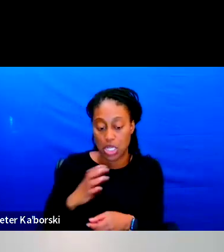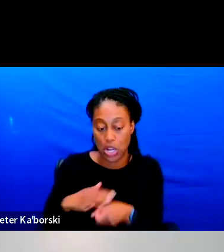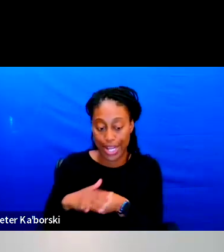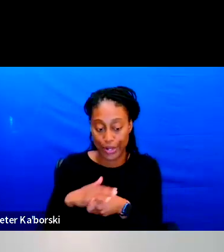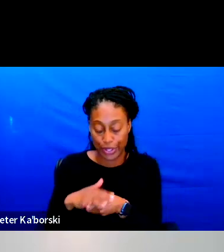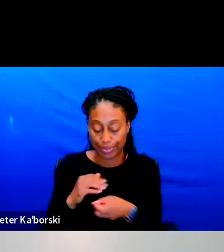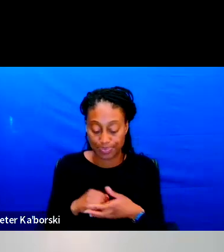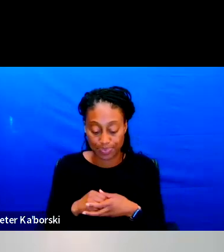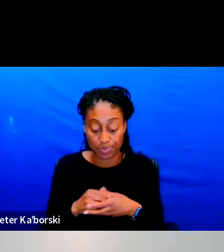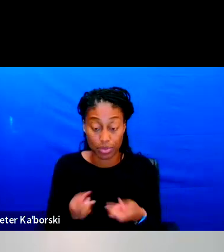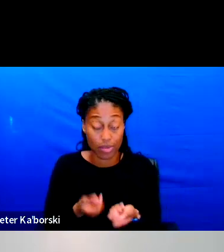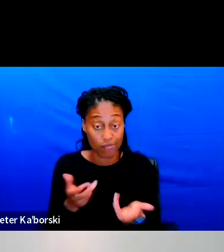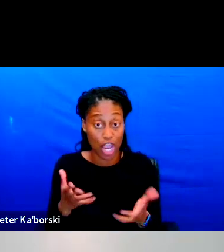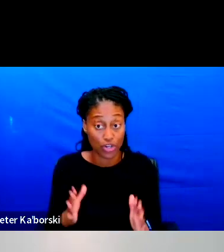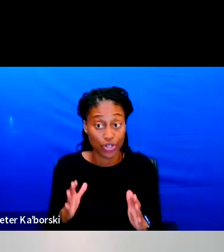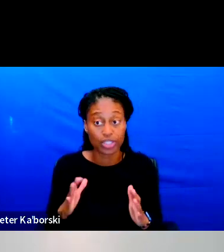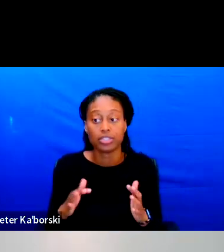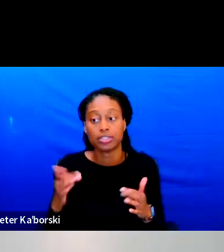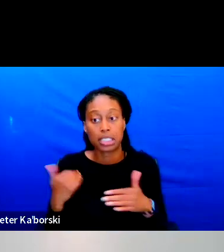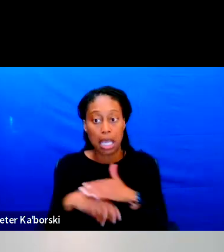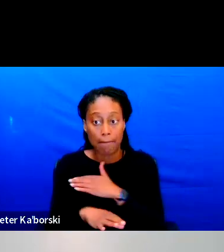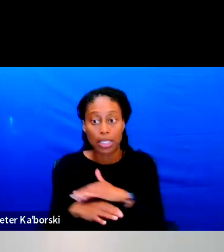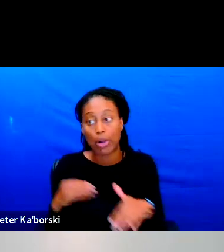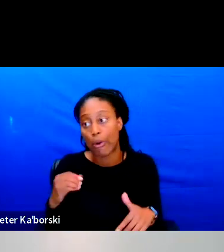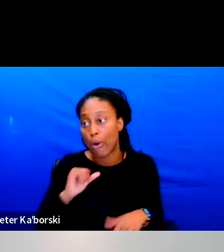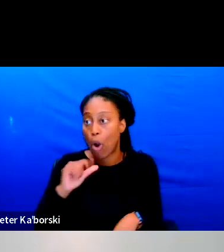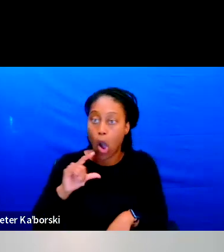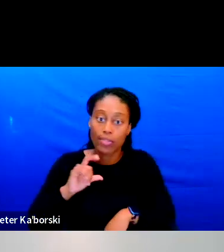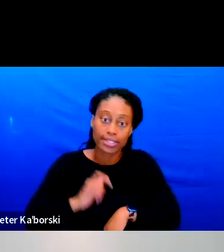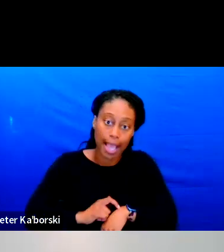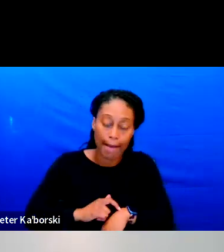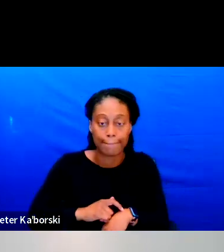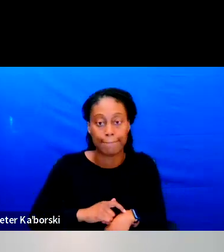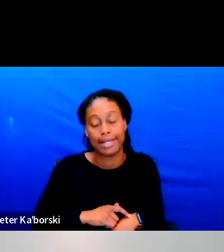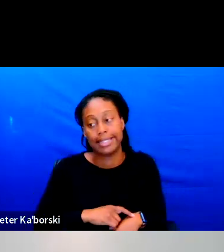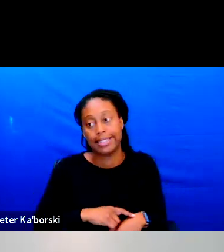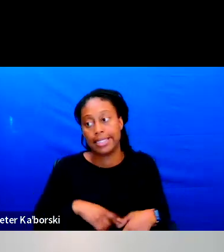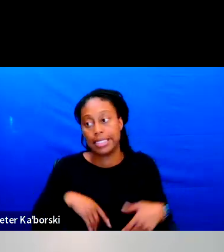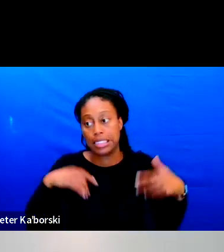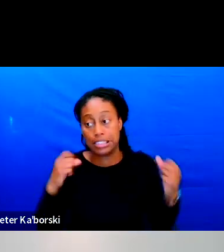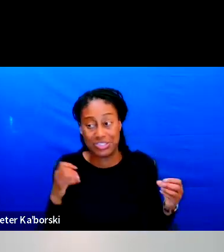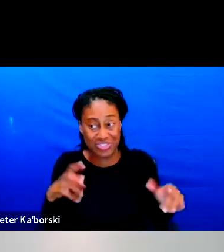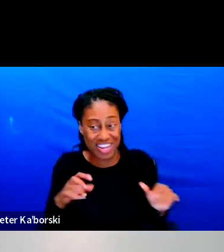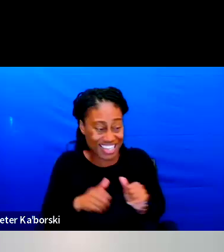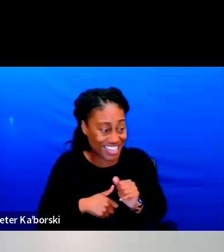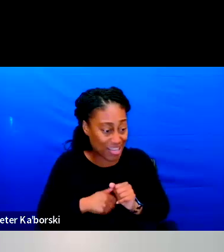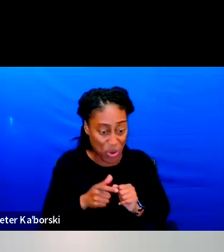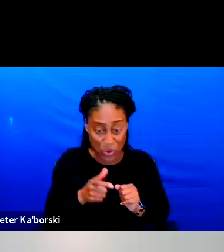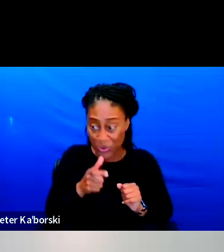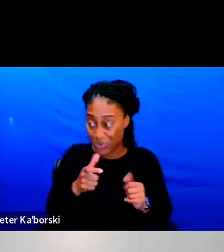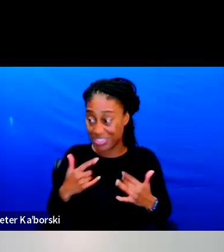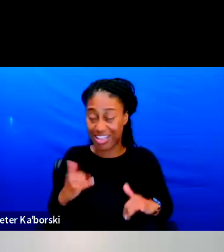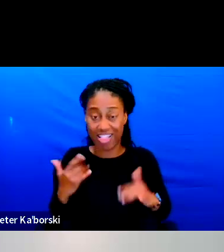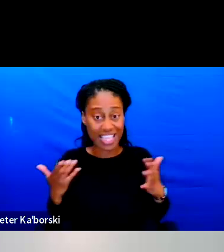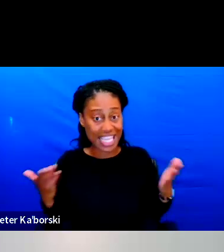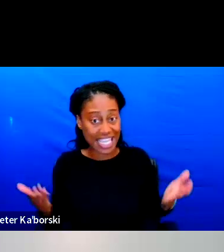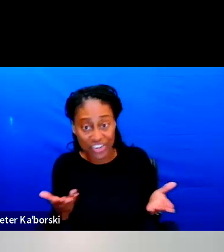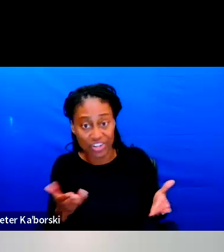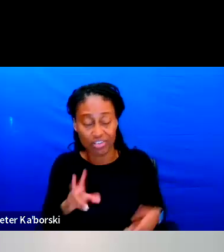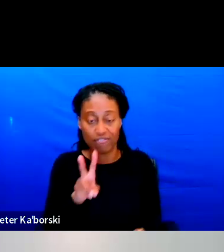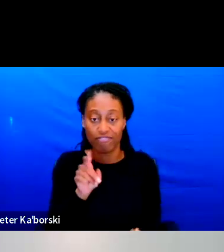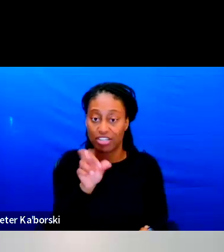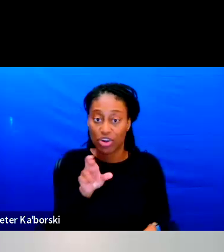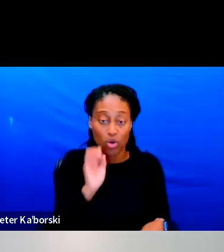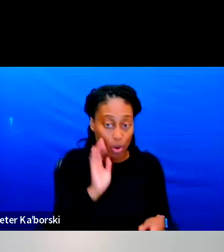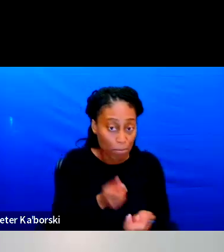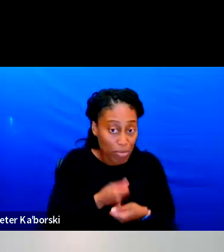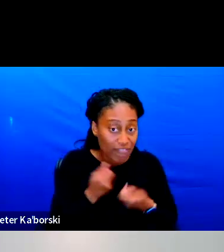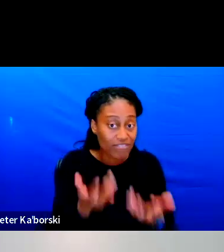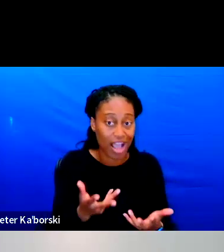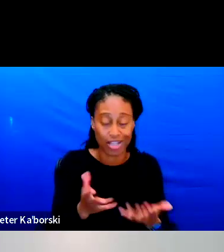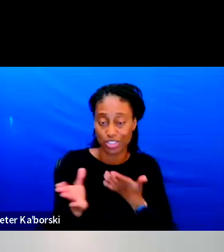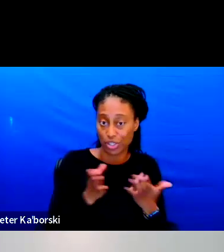Kyle Kleist: providers come and go all the time. It seems like so trying to be able to keep up on. Who are the vendors that even provide services out there can be difficult